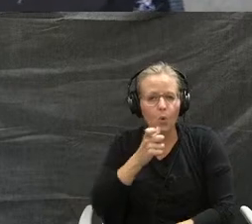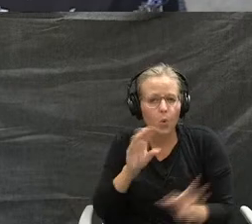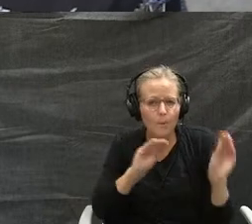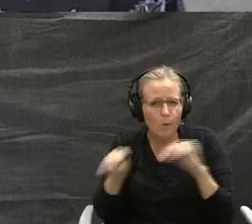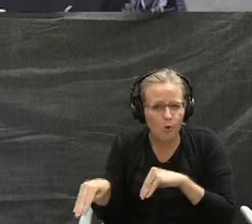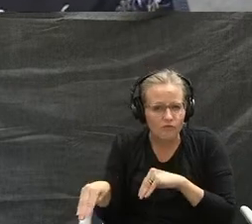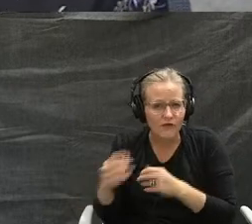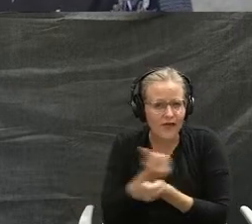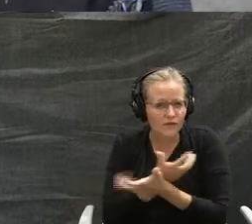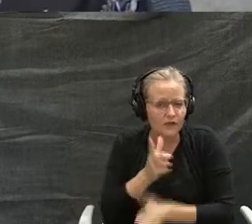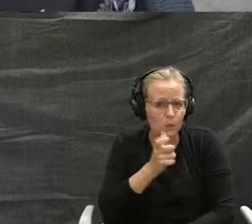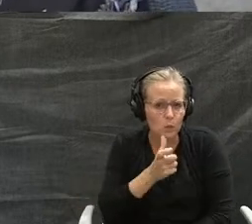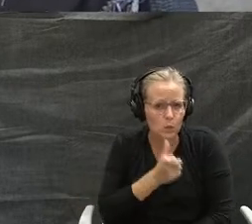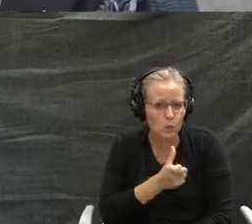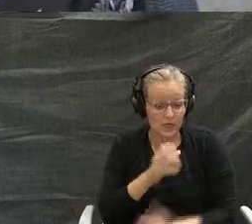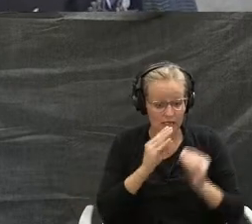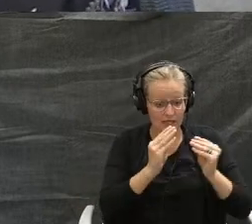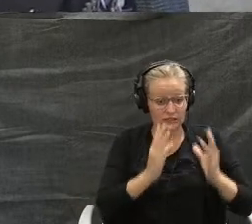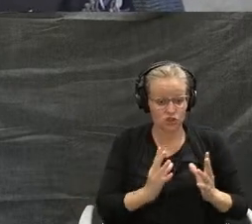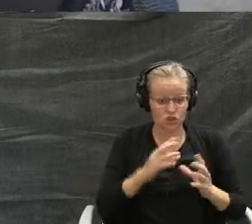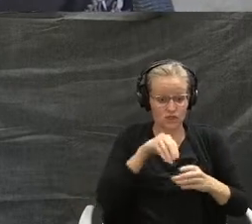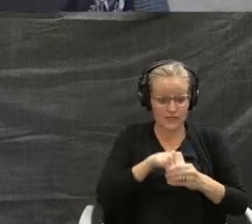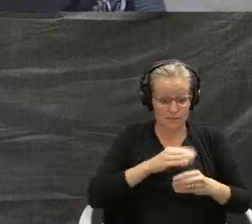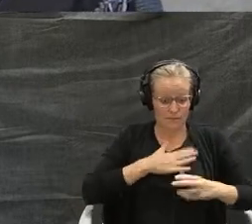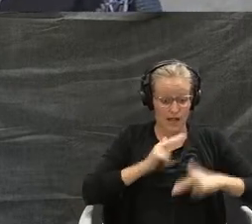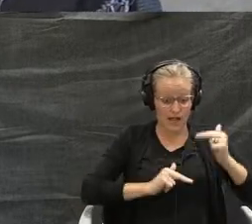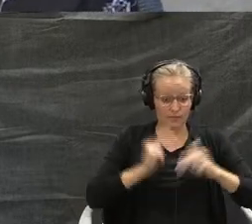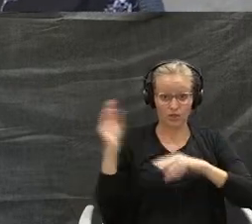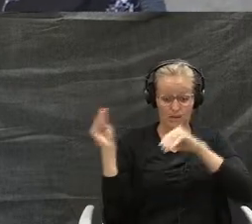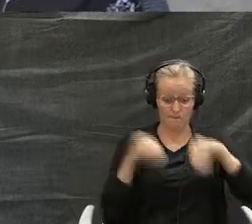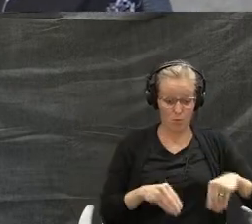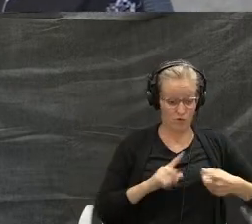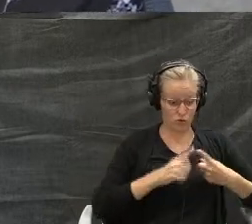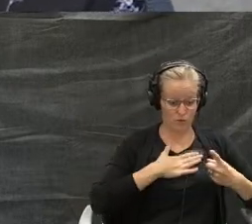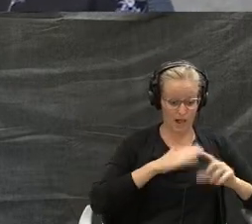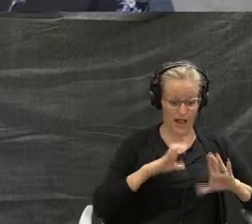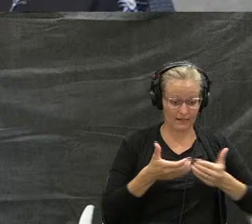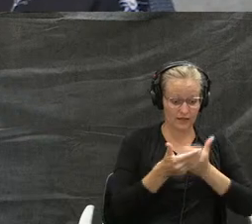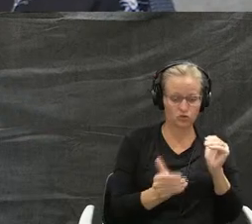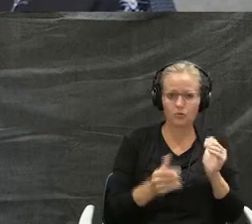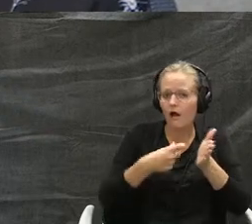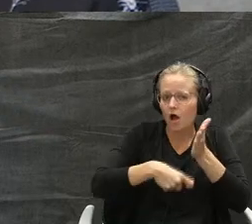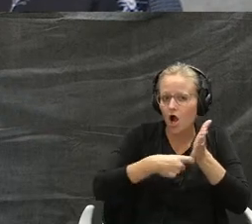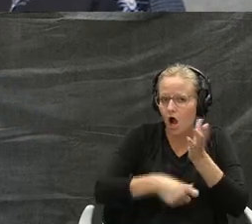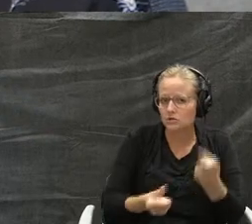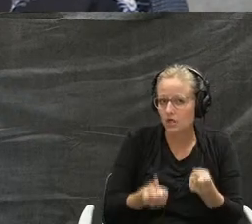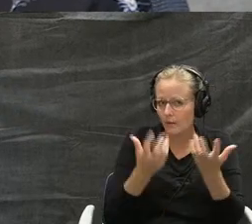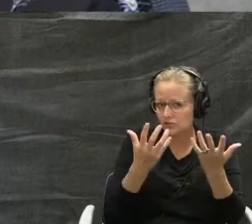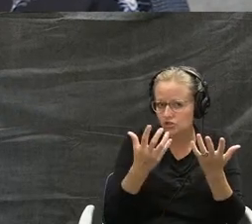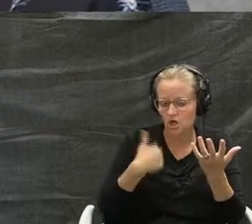teachers in my building move into my classroom? What will that cost? We rely on our secretaries for many things